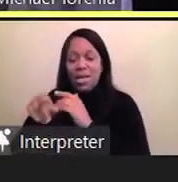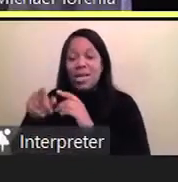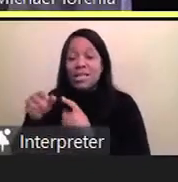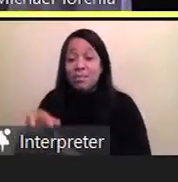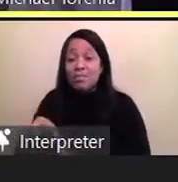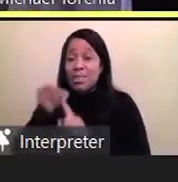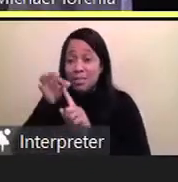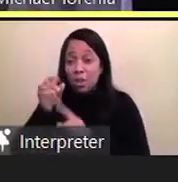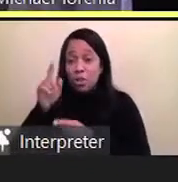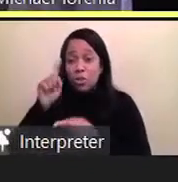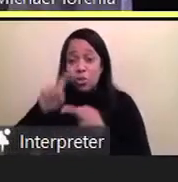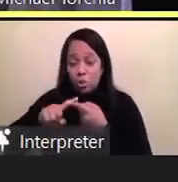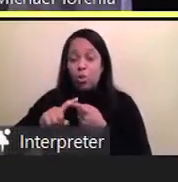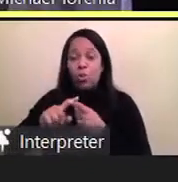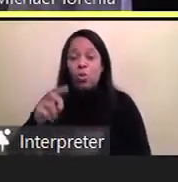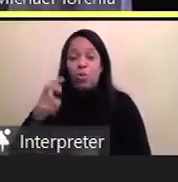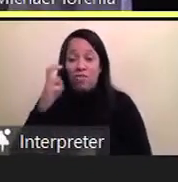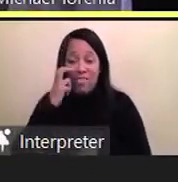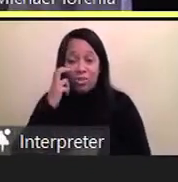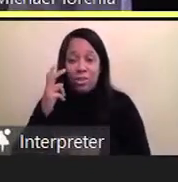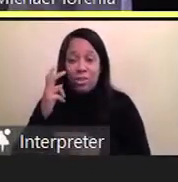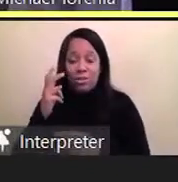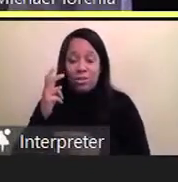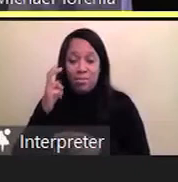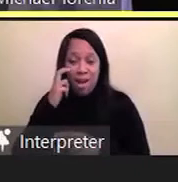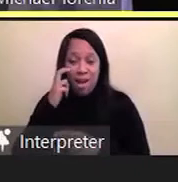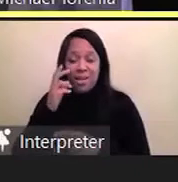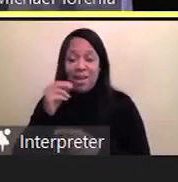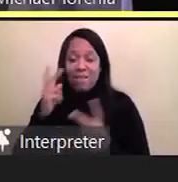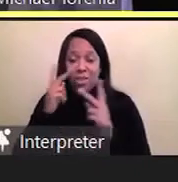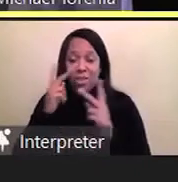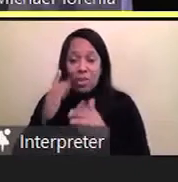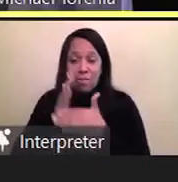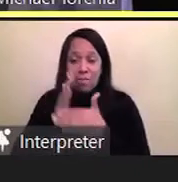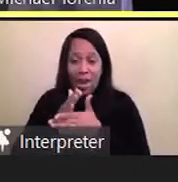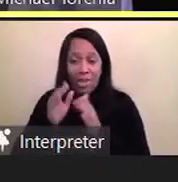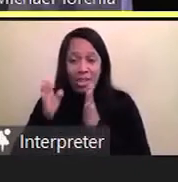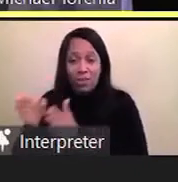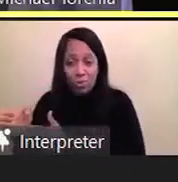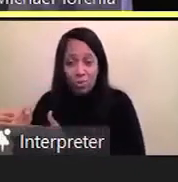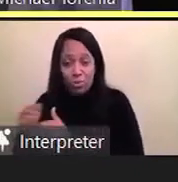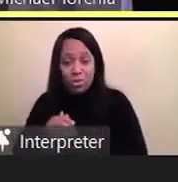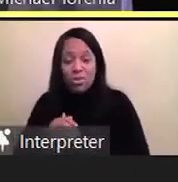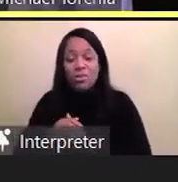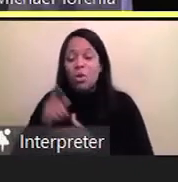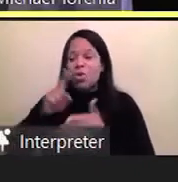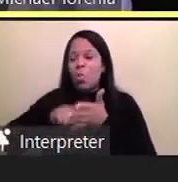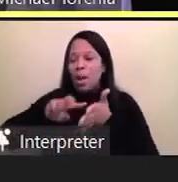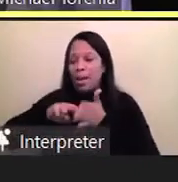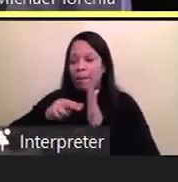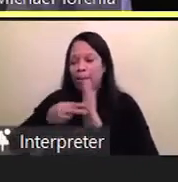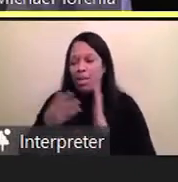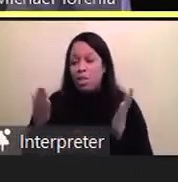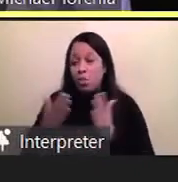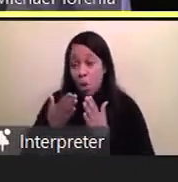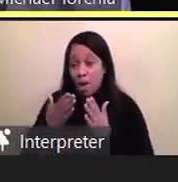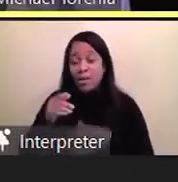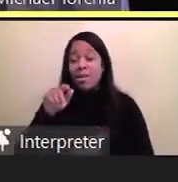are sight-impaired and blind. And what I mean by that is they are filing lawsuits against--